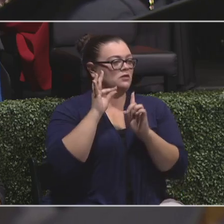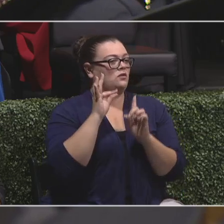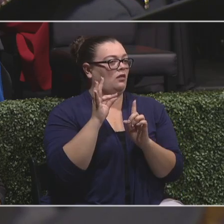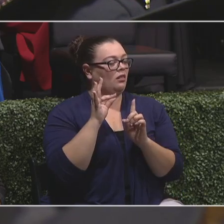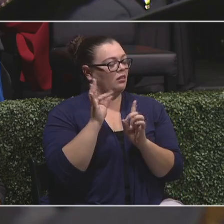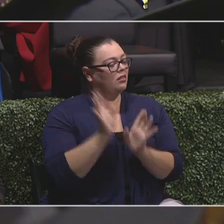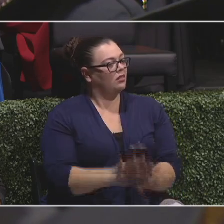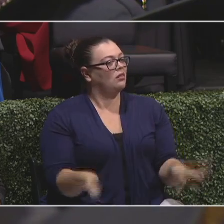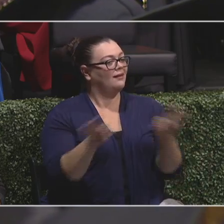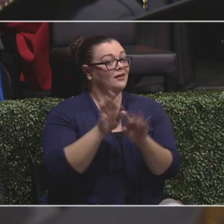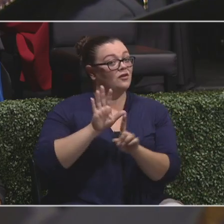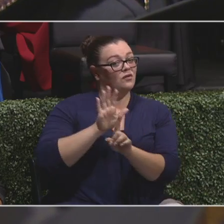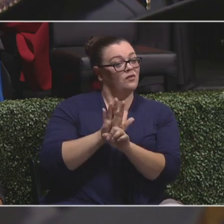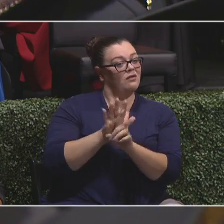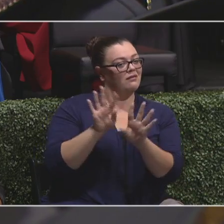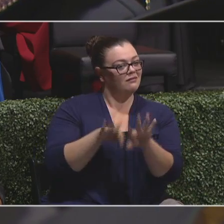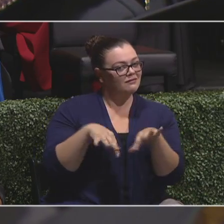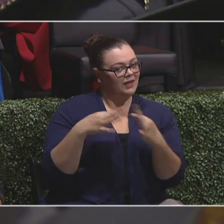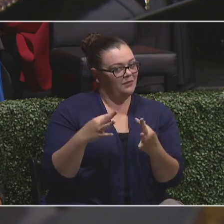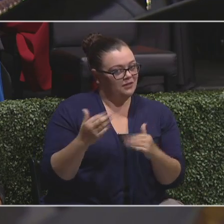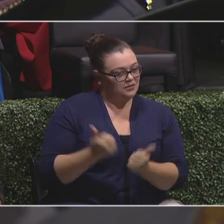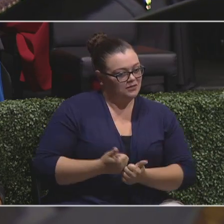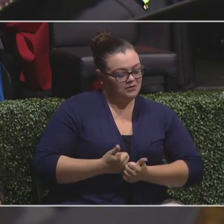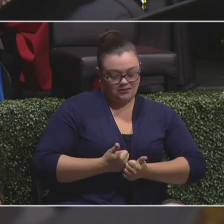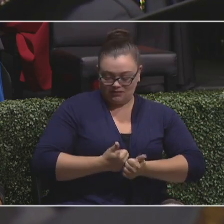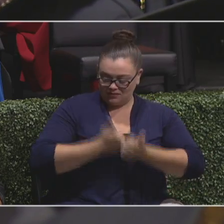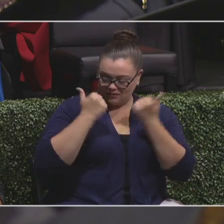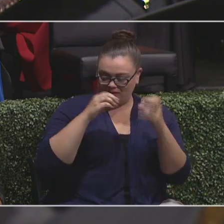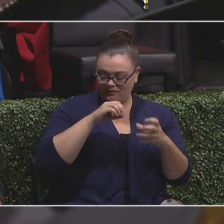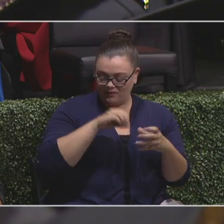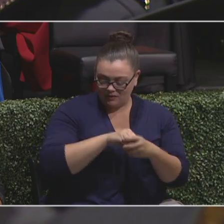RESEARCH PROGRAM, SHE'S PARTICIPATED IN INTERNATIONAL EXCAVATIONS.